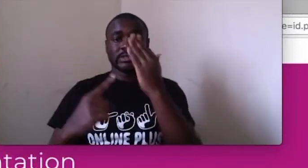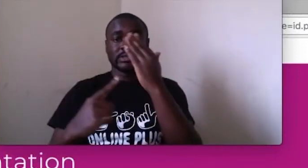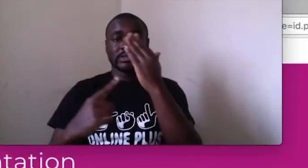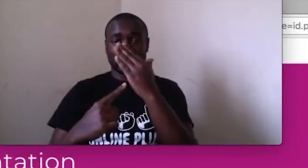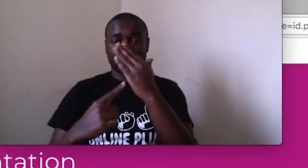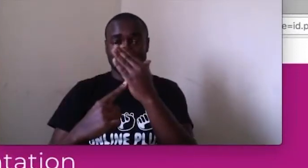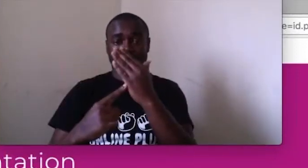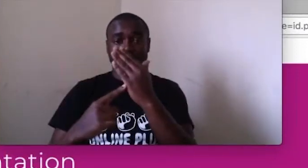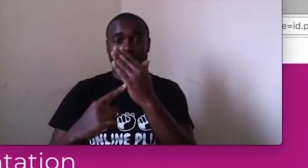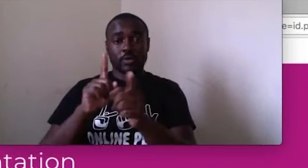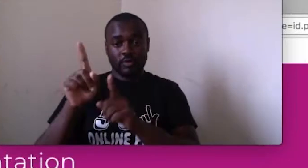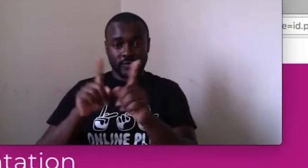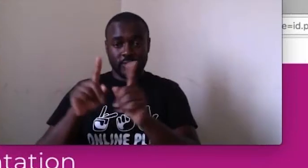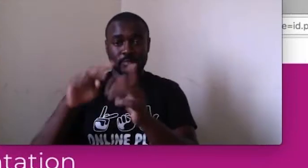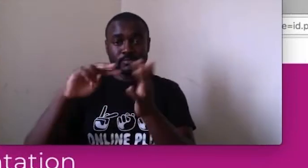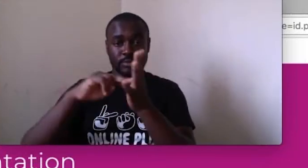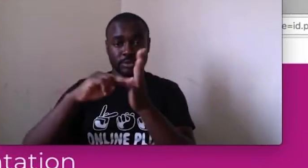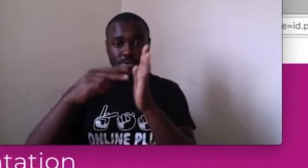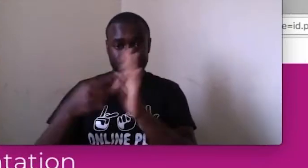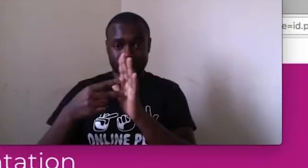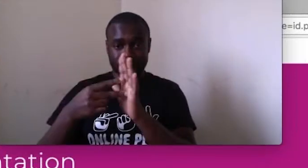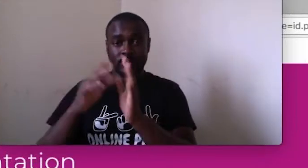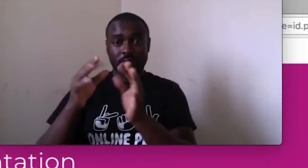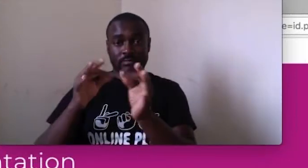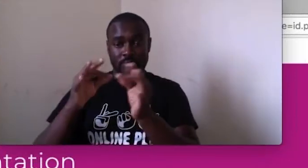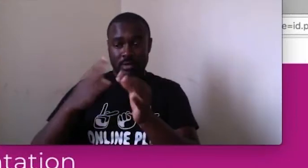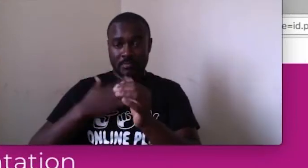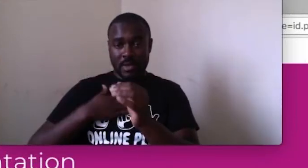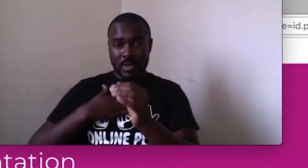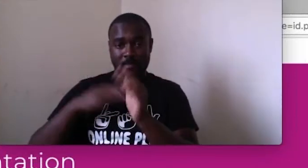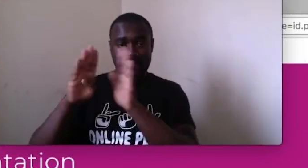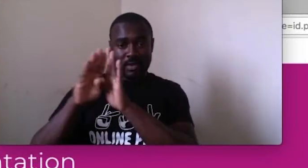The second thing I will talk about is my technical journey of the project